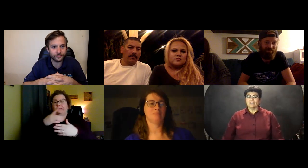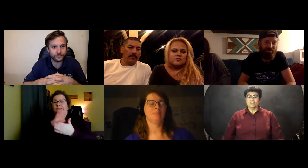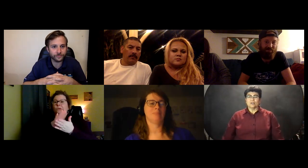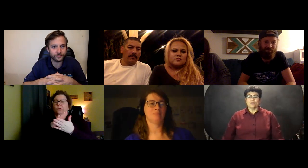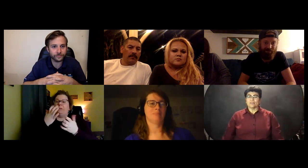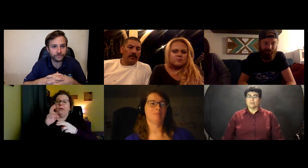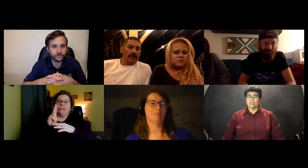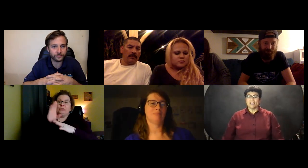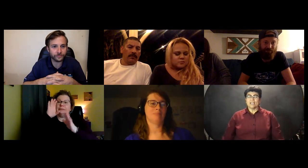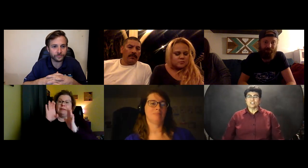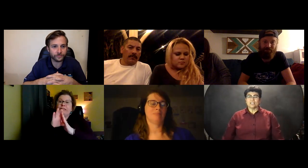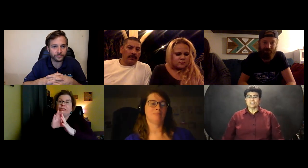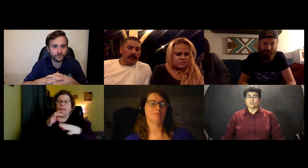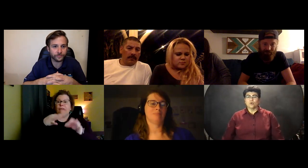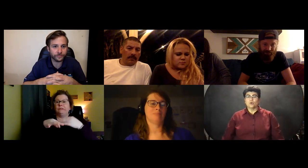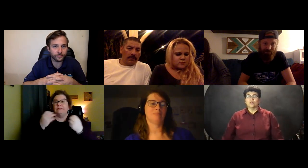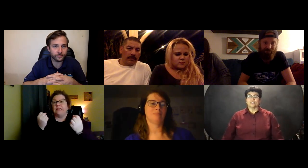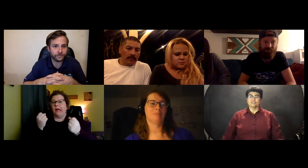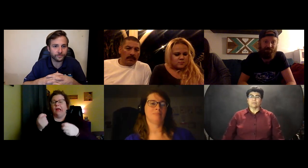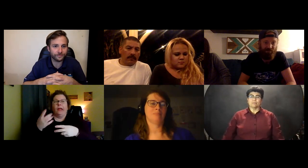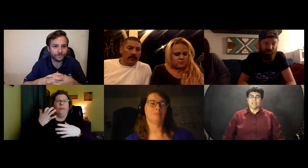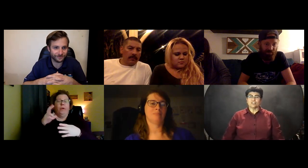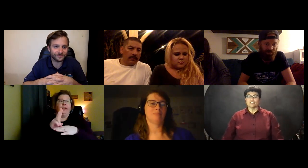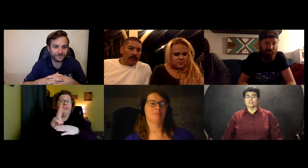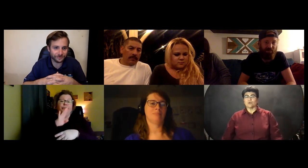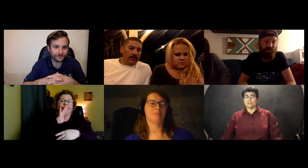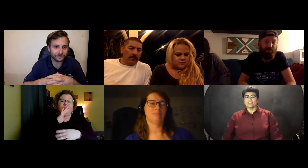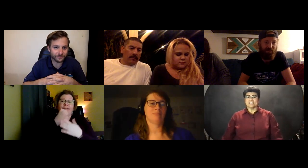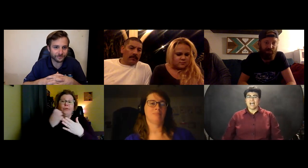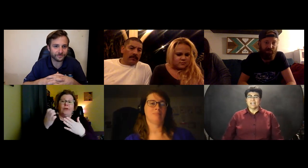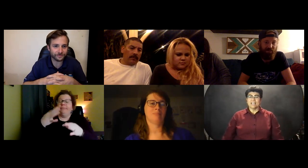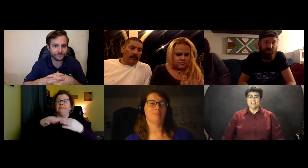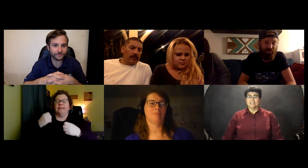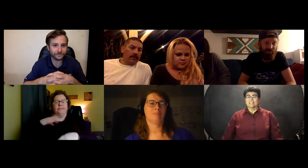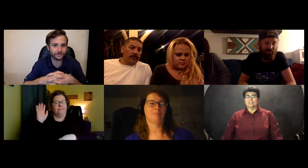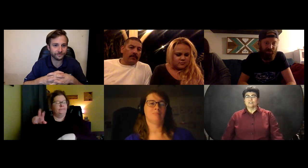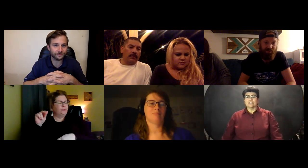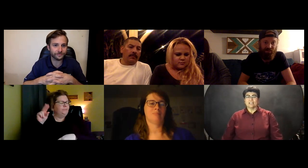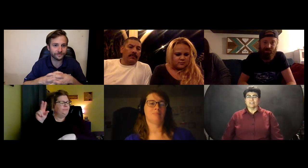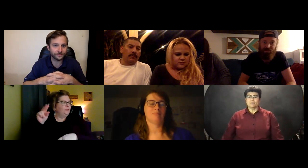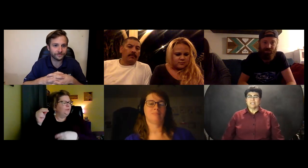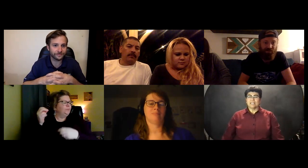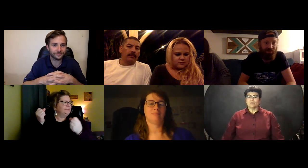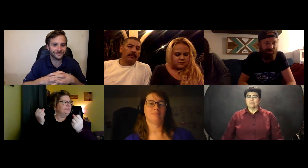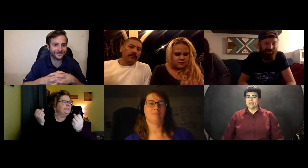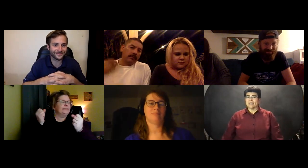you know with communication and school and using pictures rather than